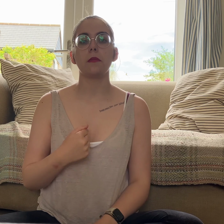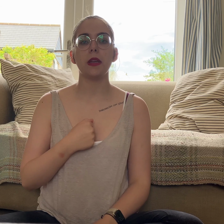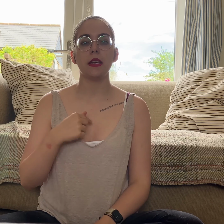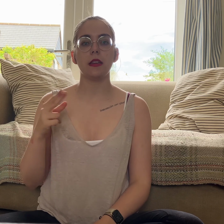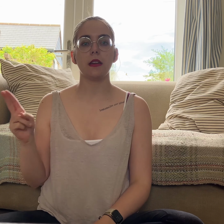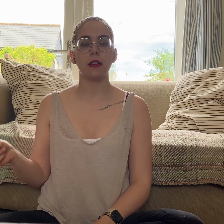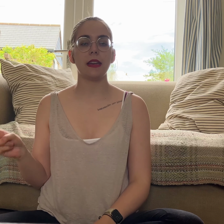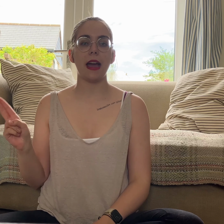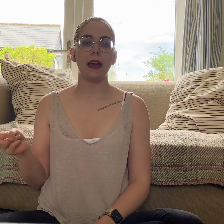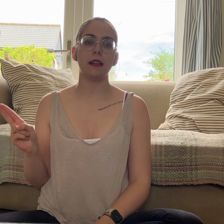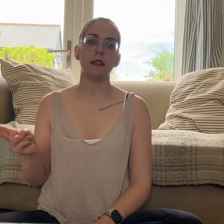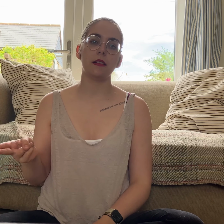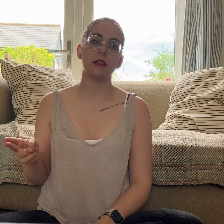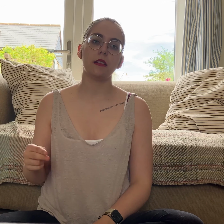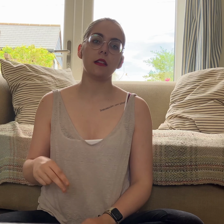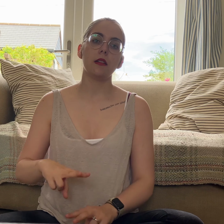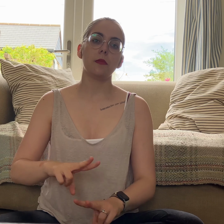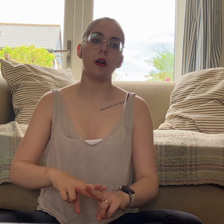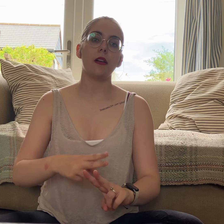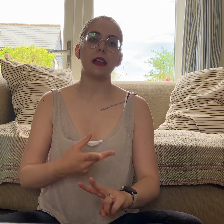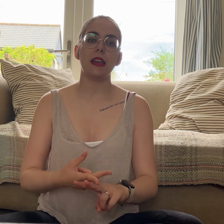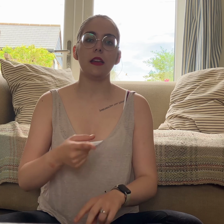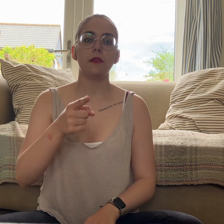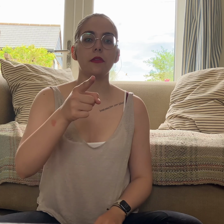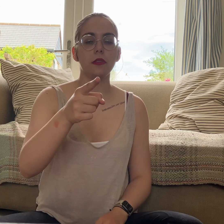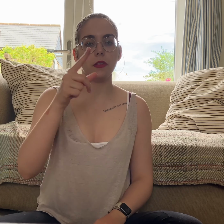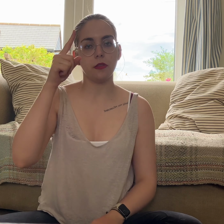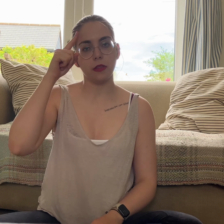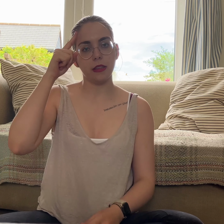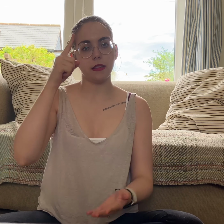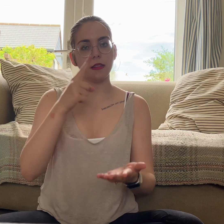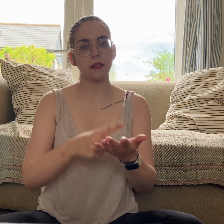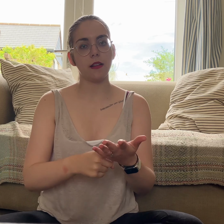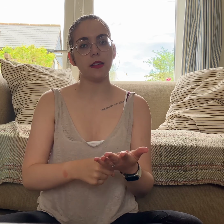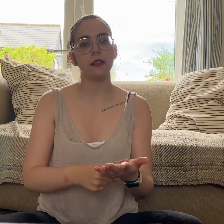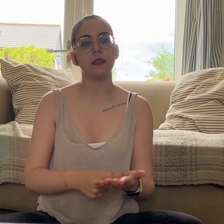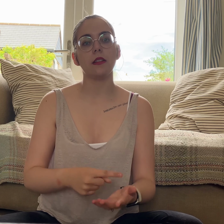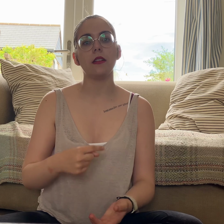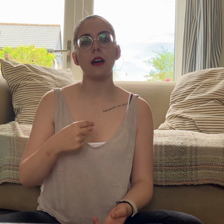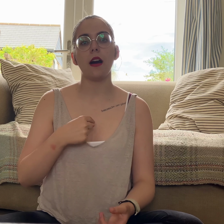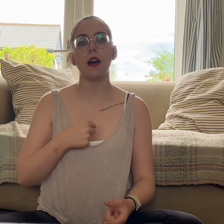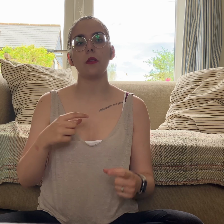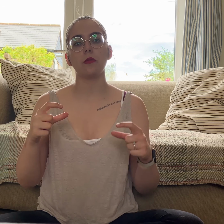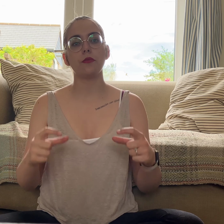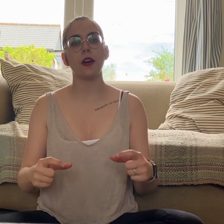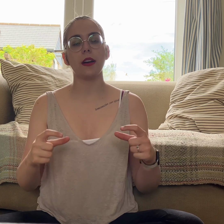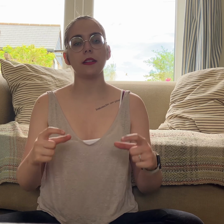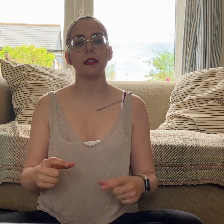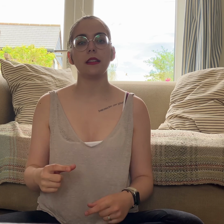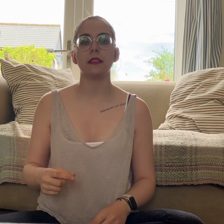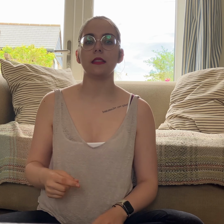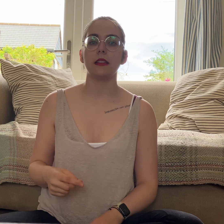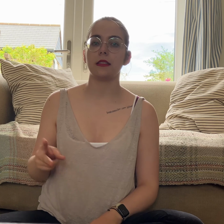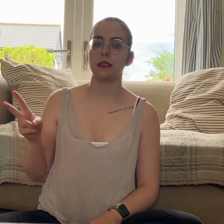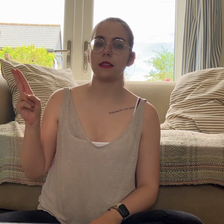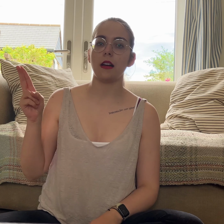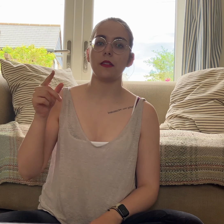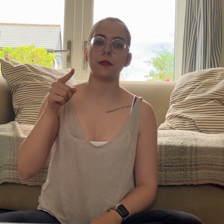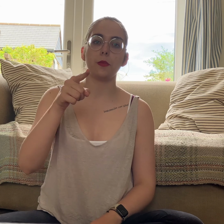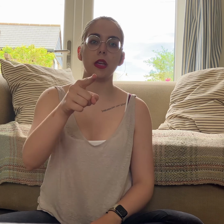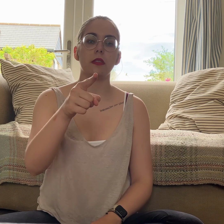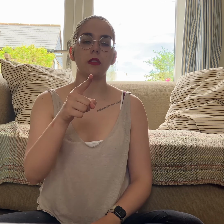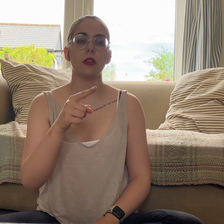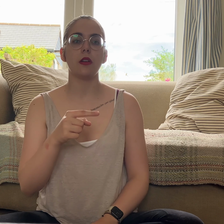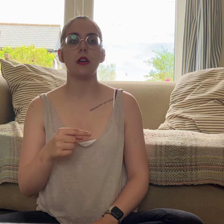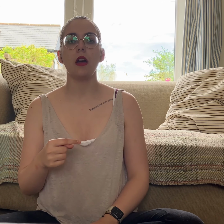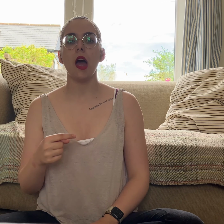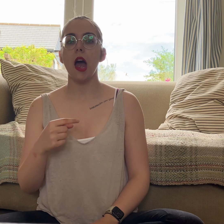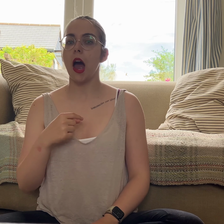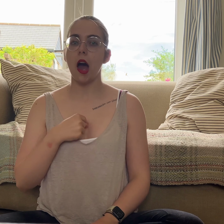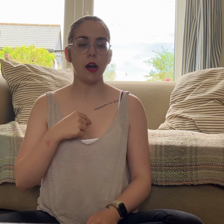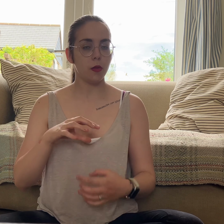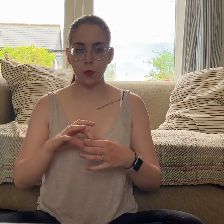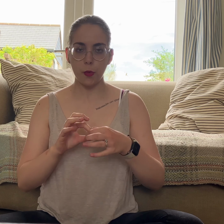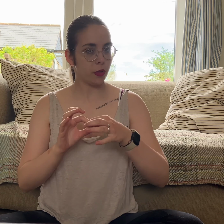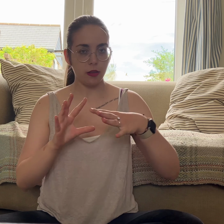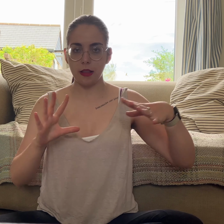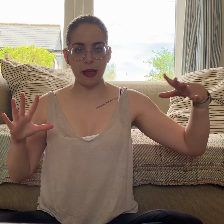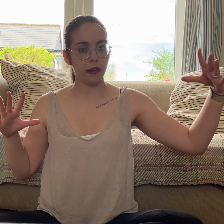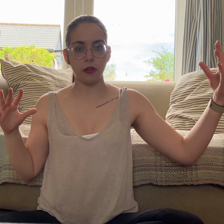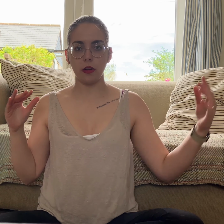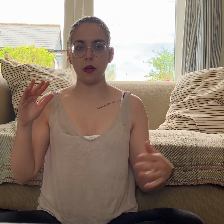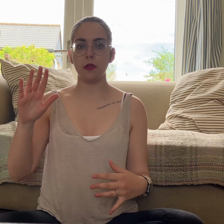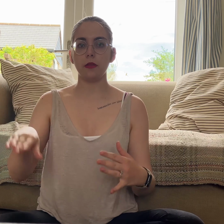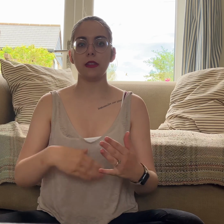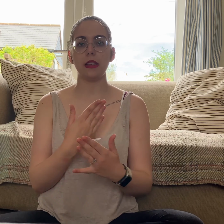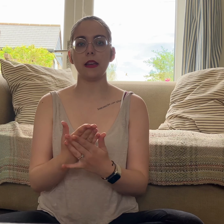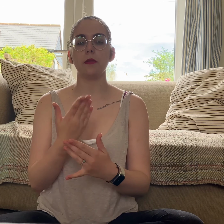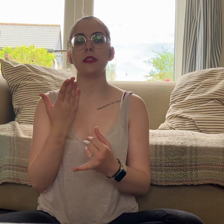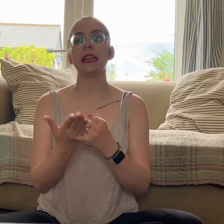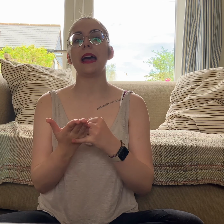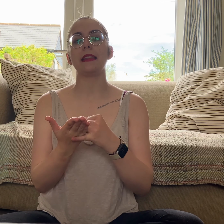me again. But if you decide to, I'll ride in this life with you. I won't let go until the end."